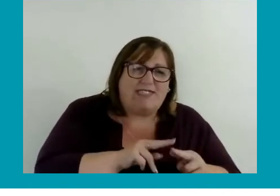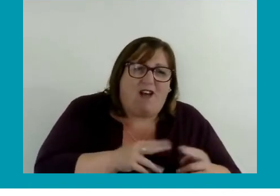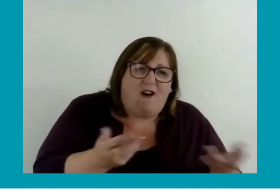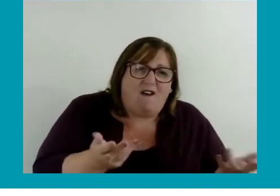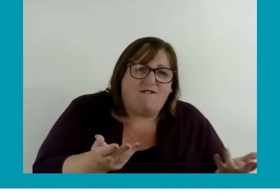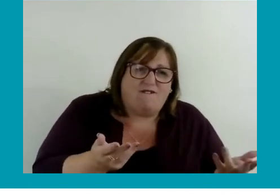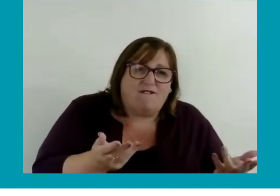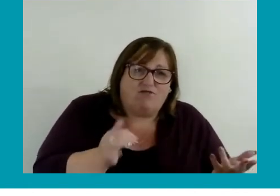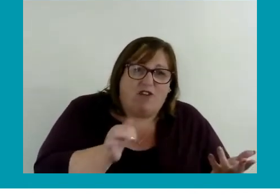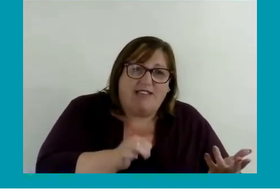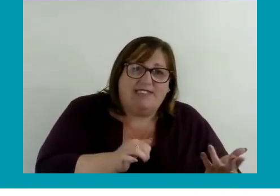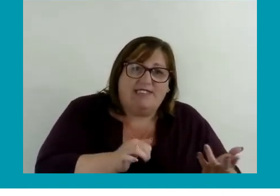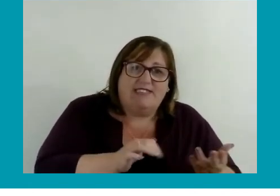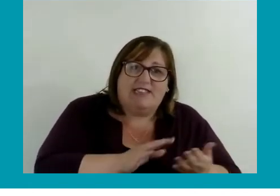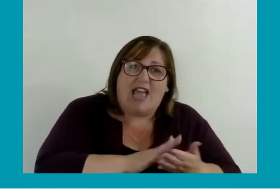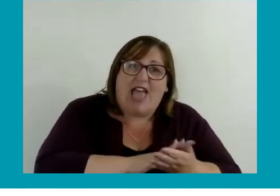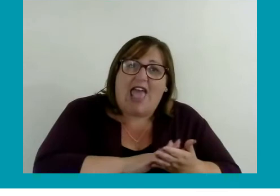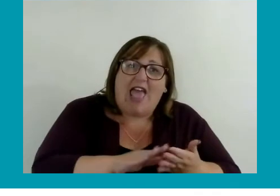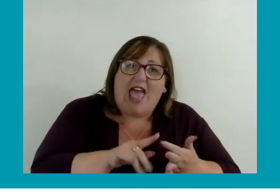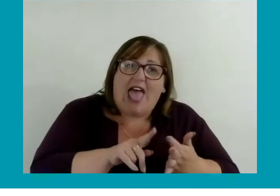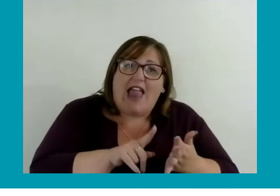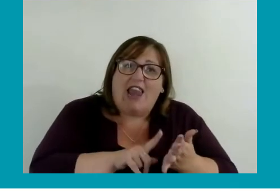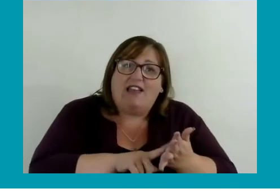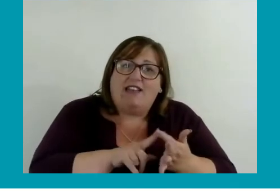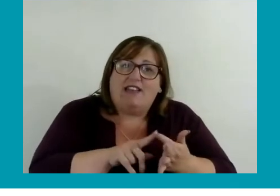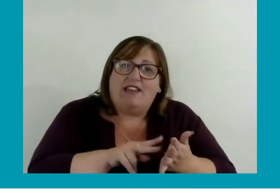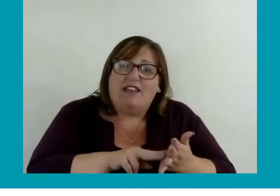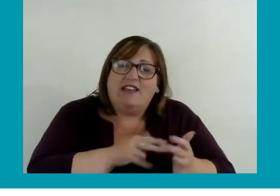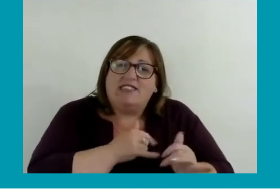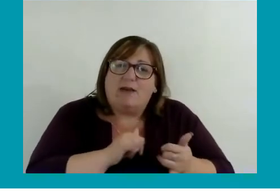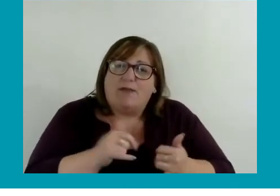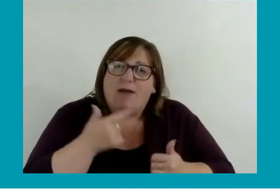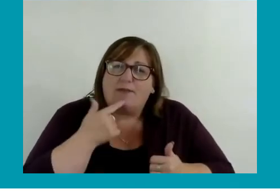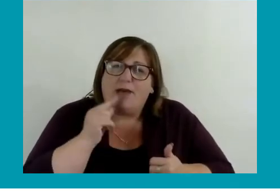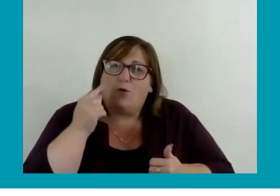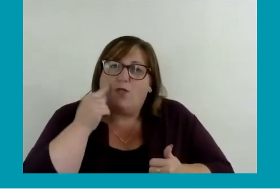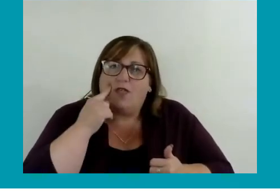employers might think that it's going to be really expensive to hire somebody with a disability